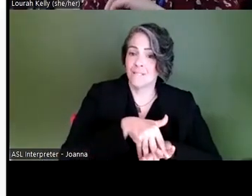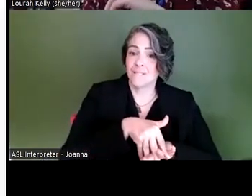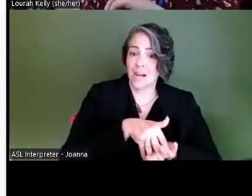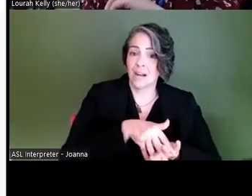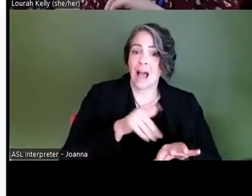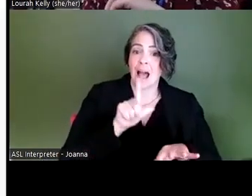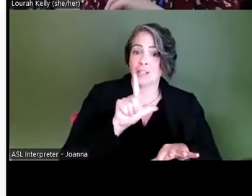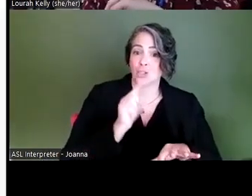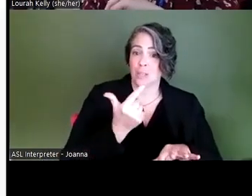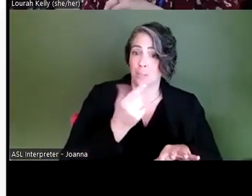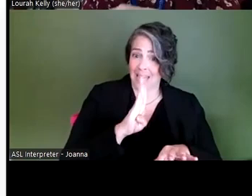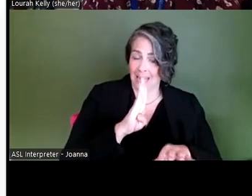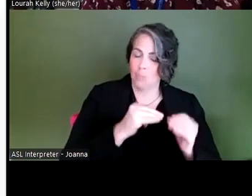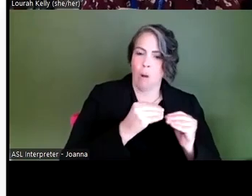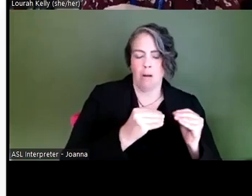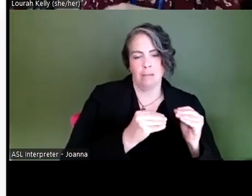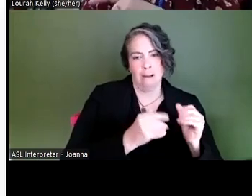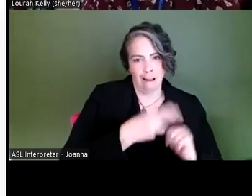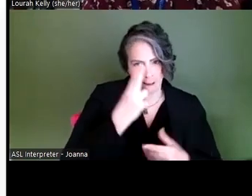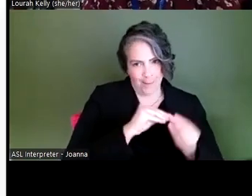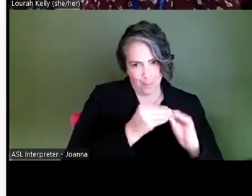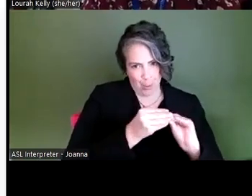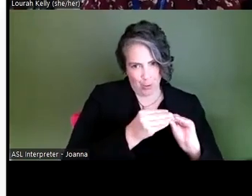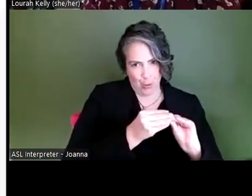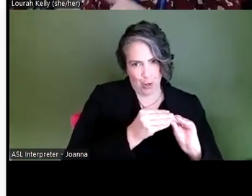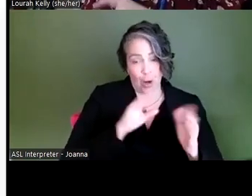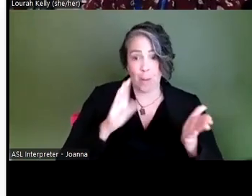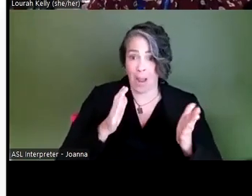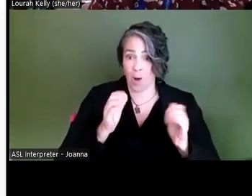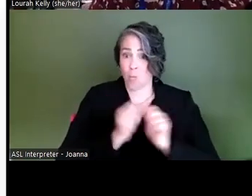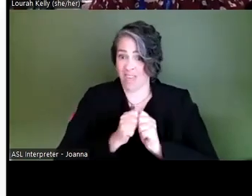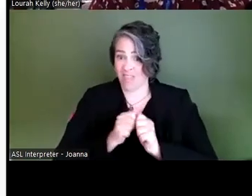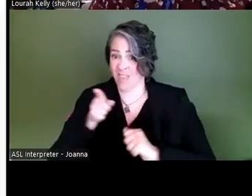thoughts and alcohol use compared to both white heterosexual and native heterosexual